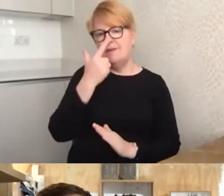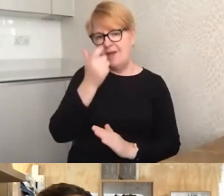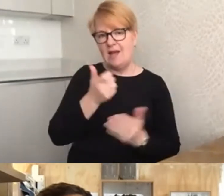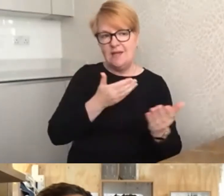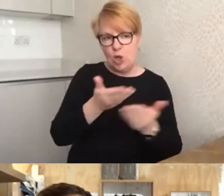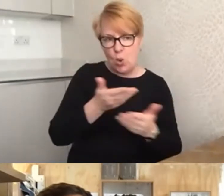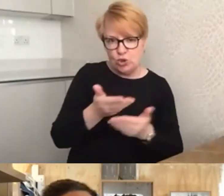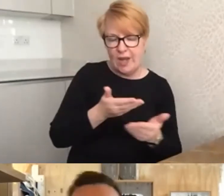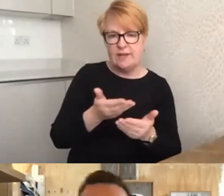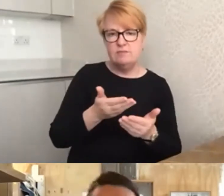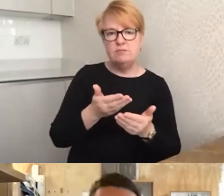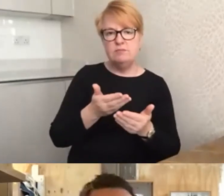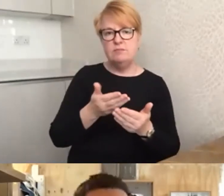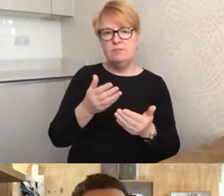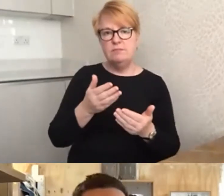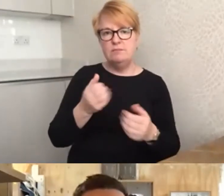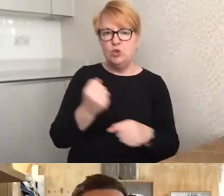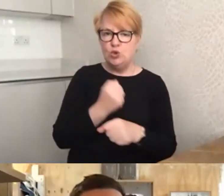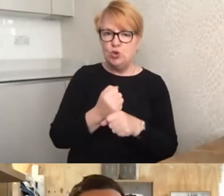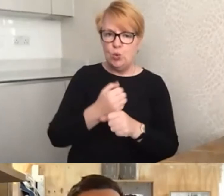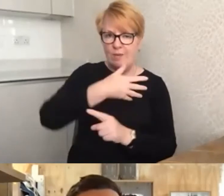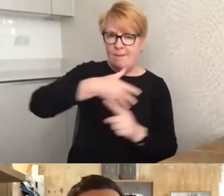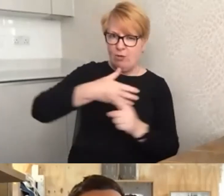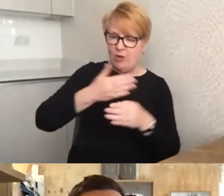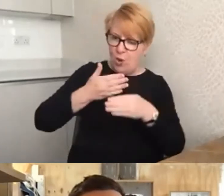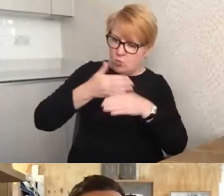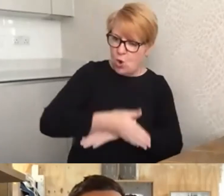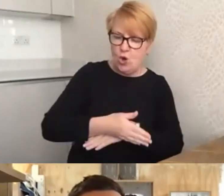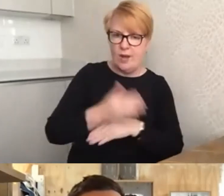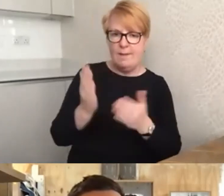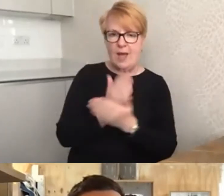like the back of house work to make sure that the people we're working with and commissioning with